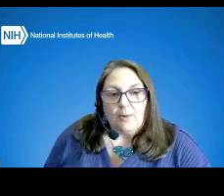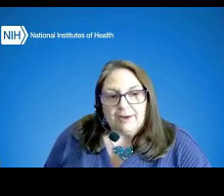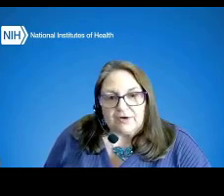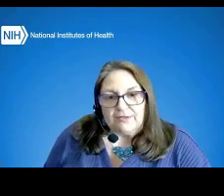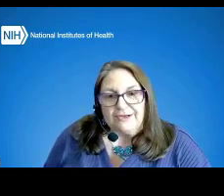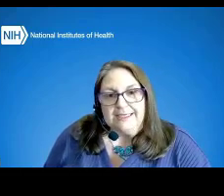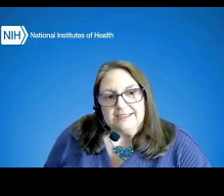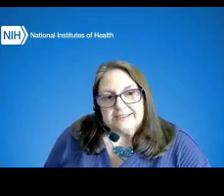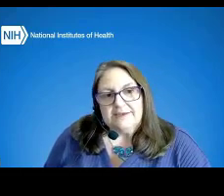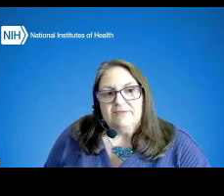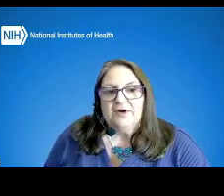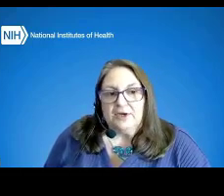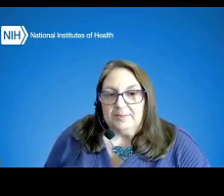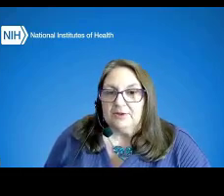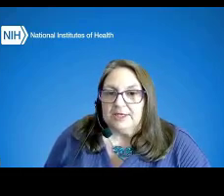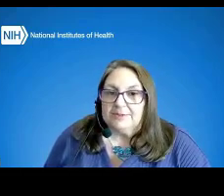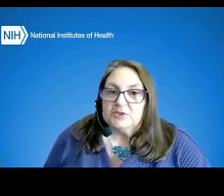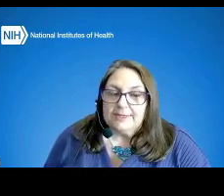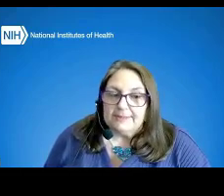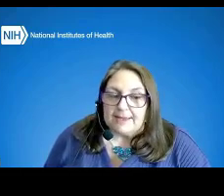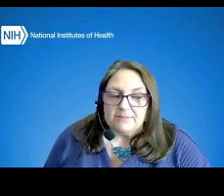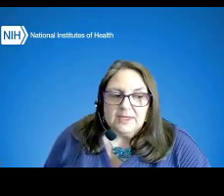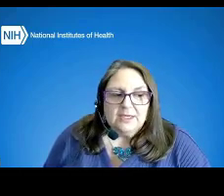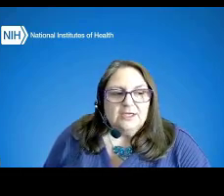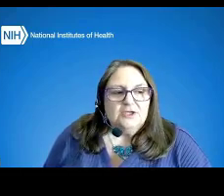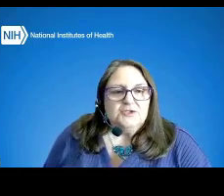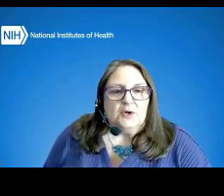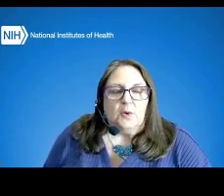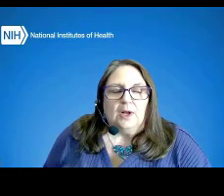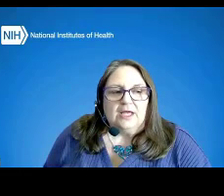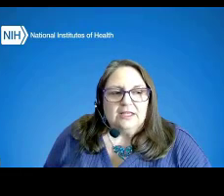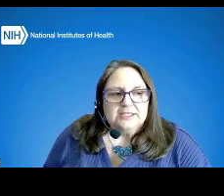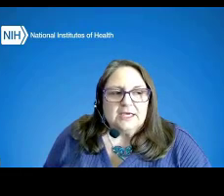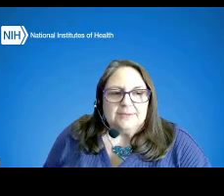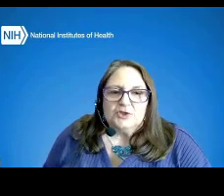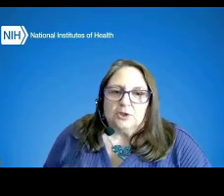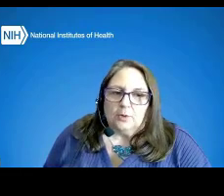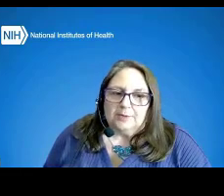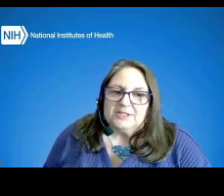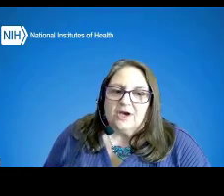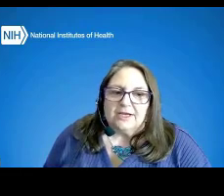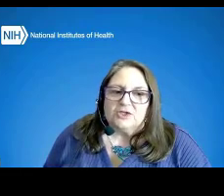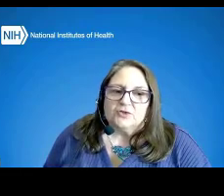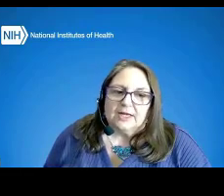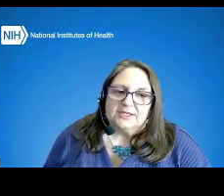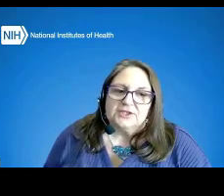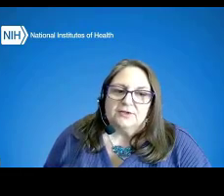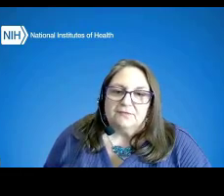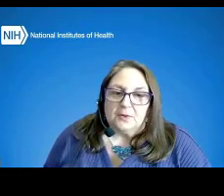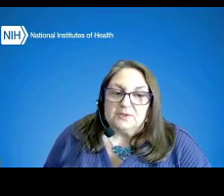However, there is some variability between them. So a lot of the times, you're going to want to be talking directly to the folks